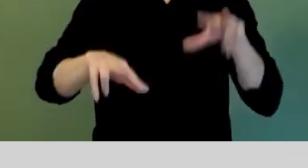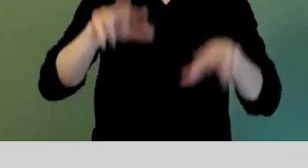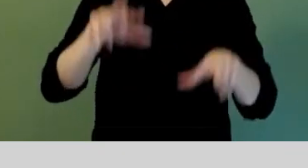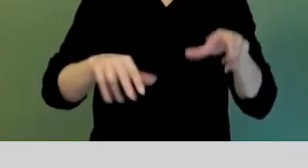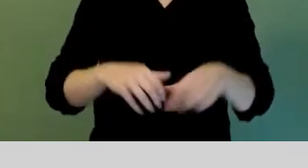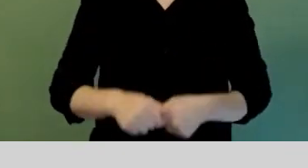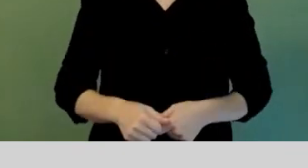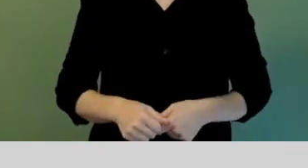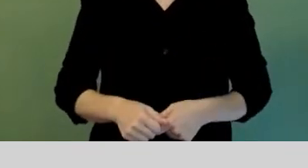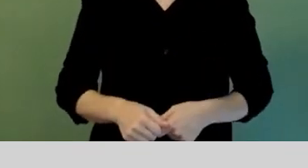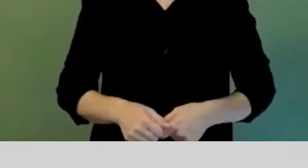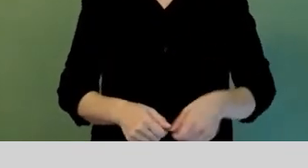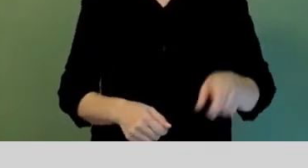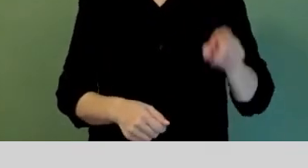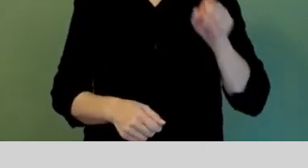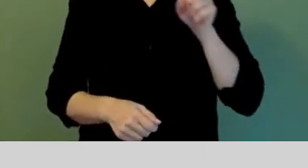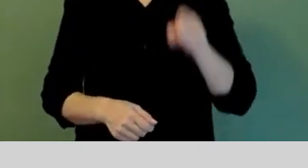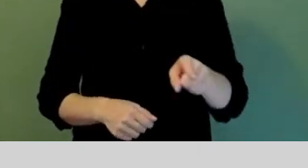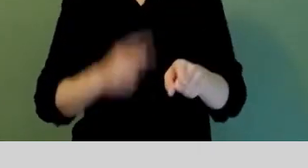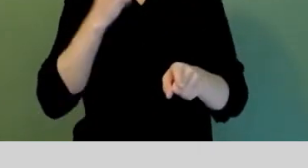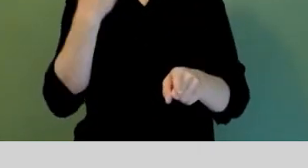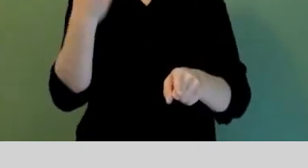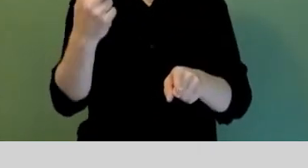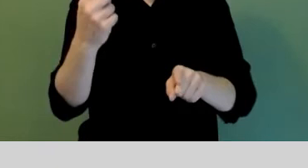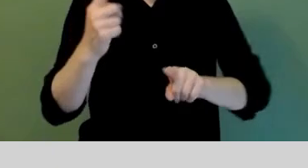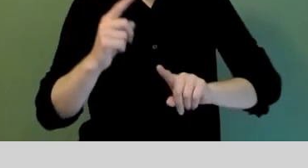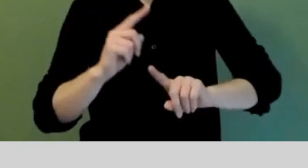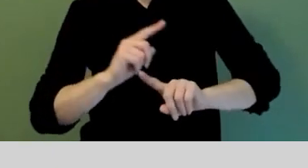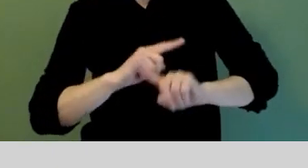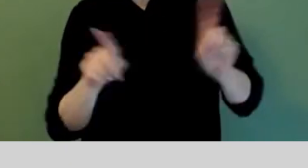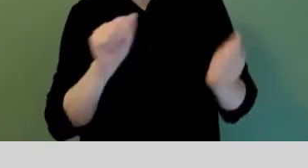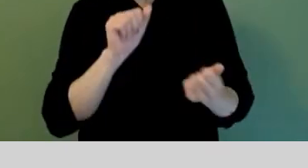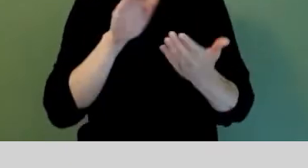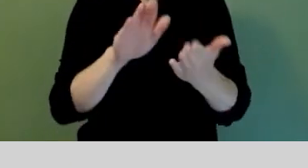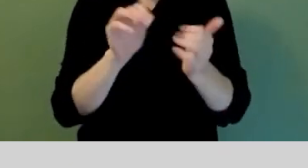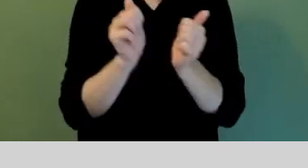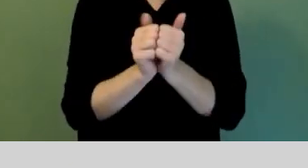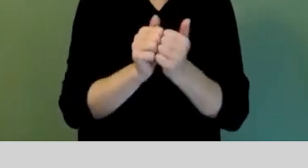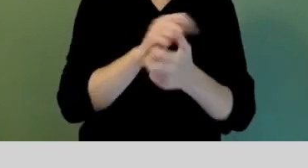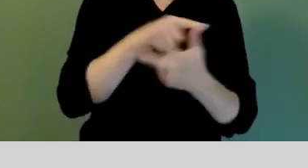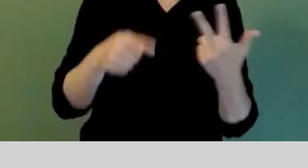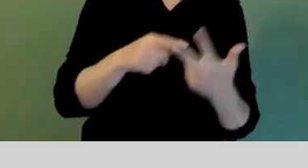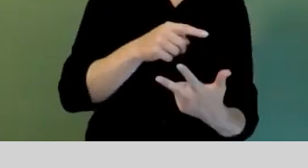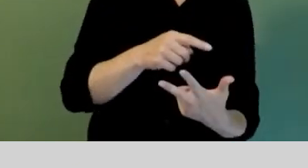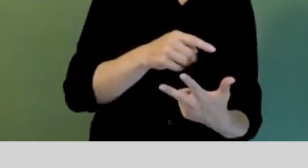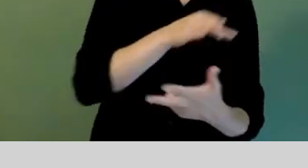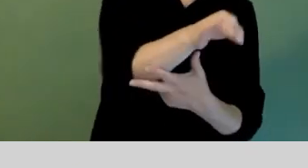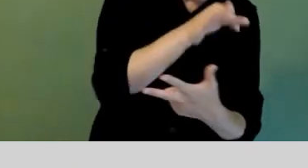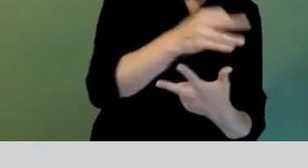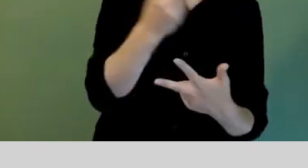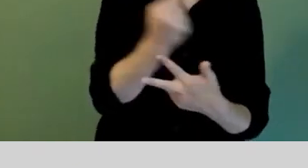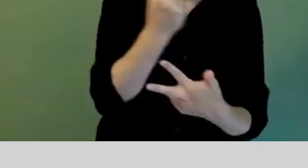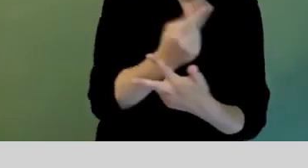This is a variation of that define, consume, throwaway anti-pattern which we know by now is just not very good to use